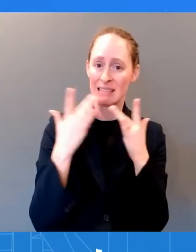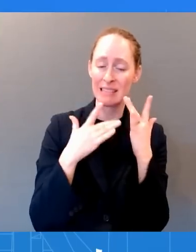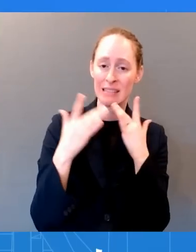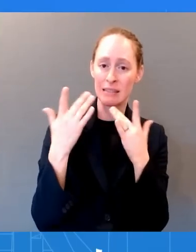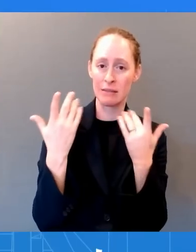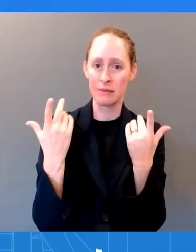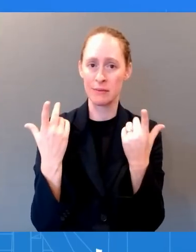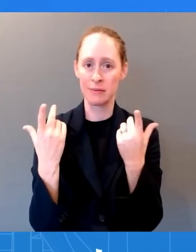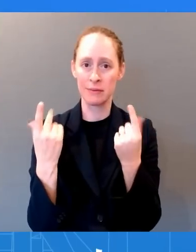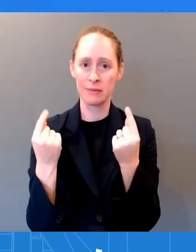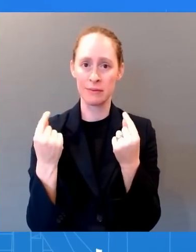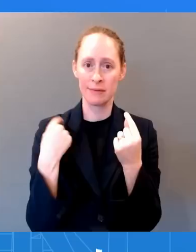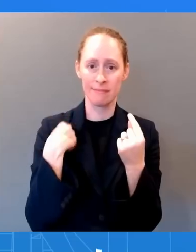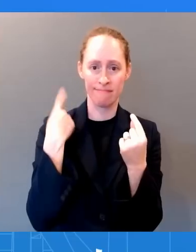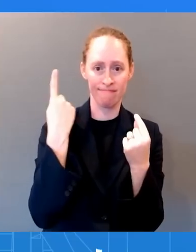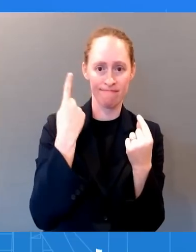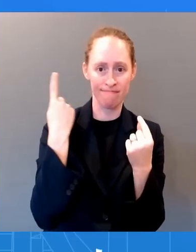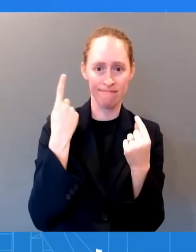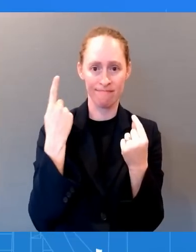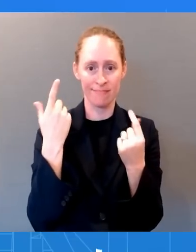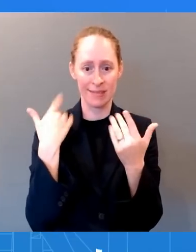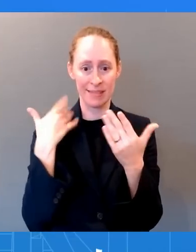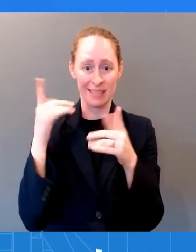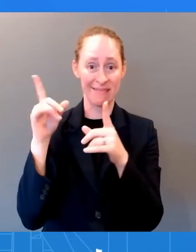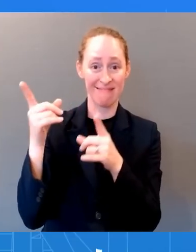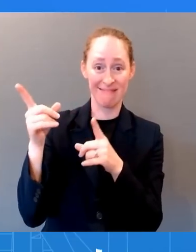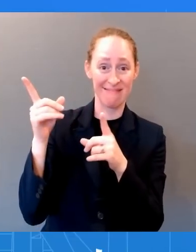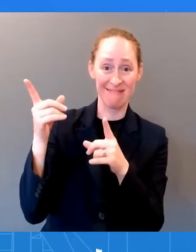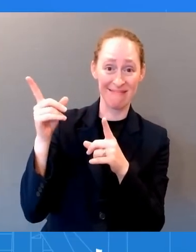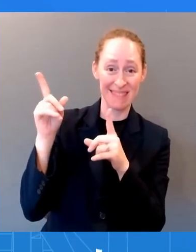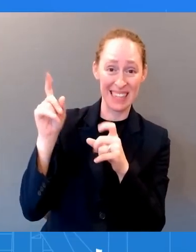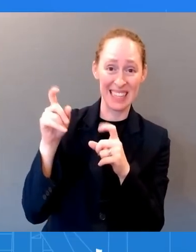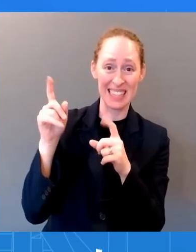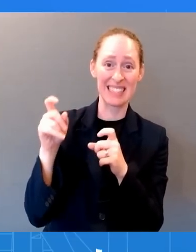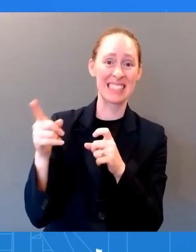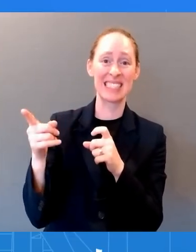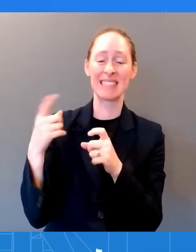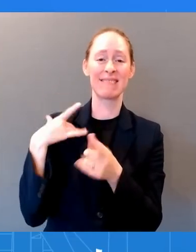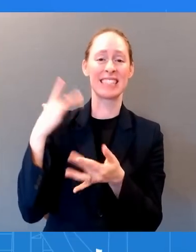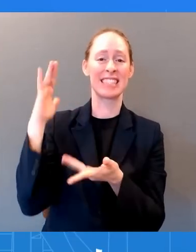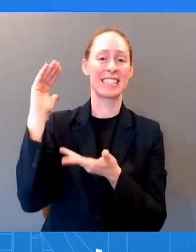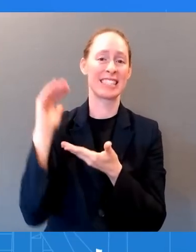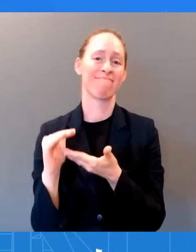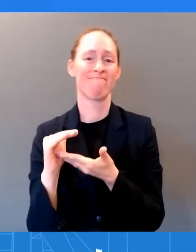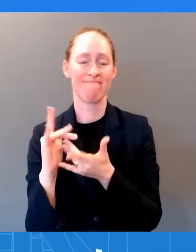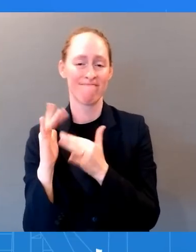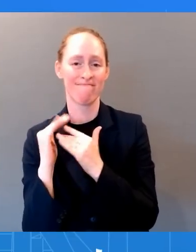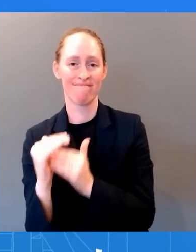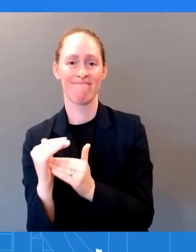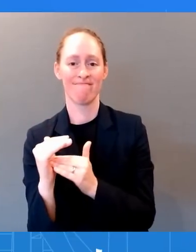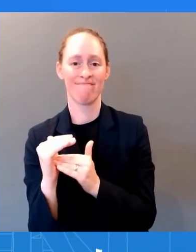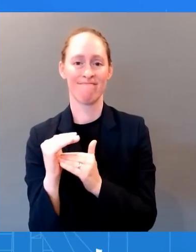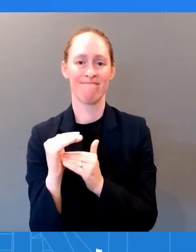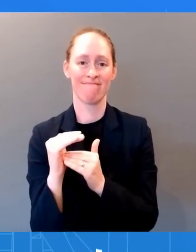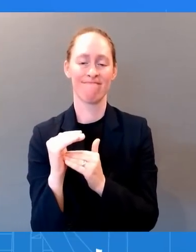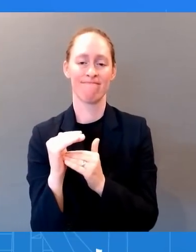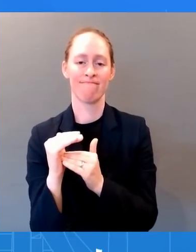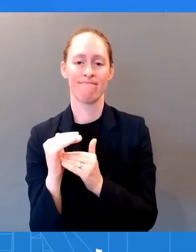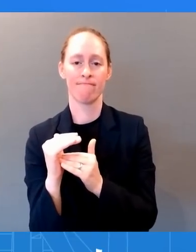available in the fall -- right? We are -- we are preparing -- that's what we're doing in this administration. We make sure that we prepare for what can come next.